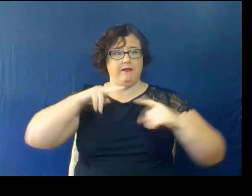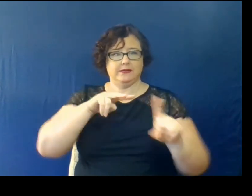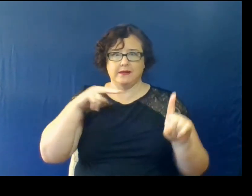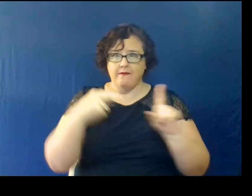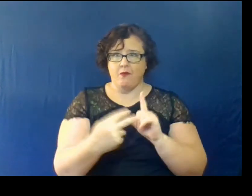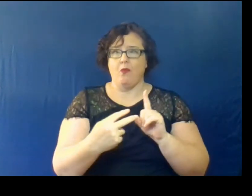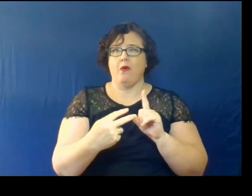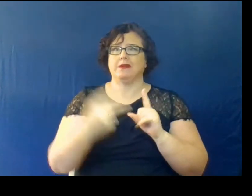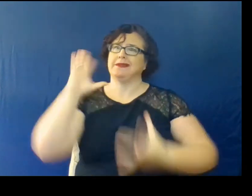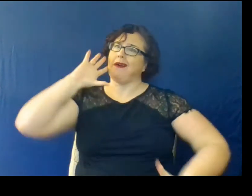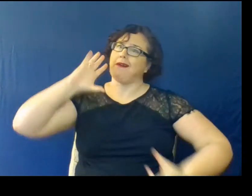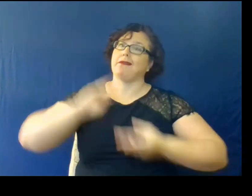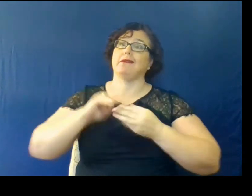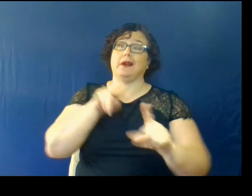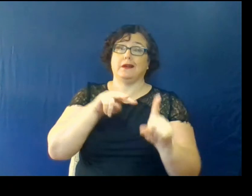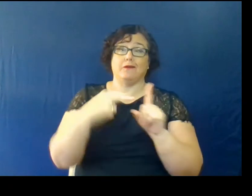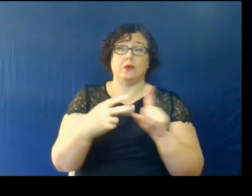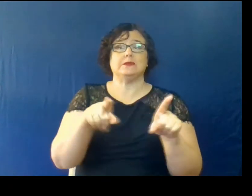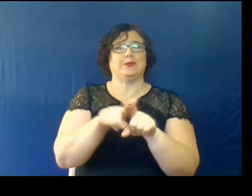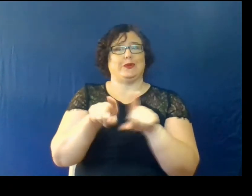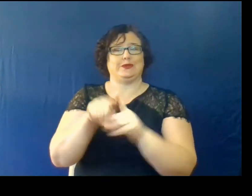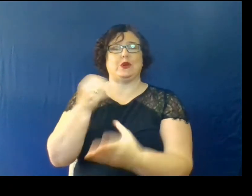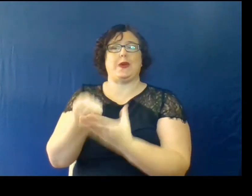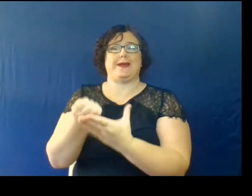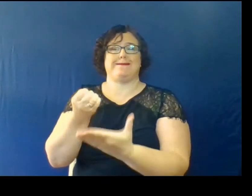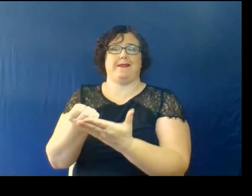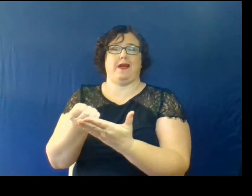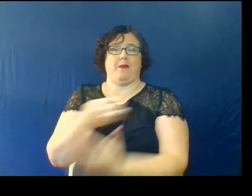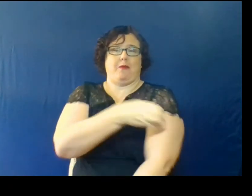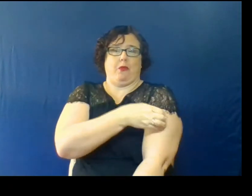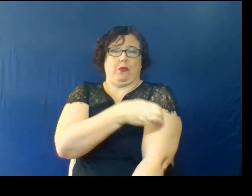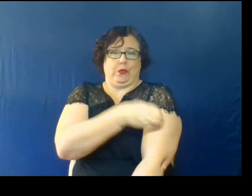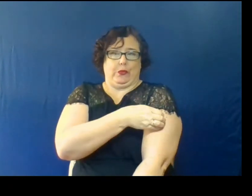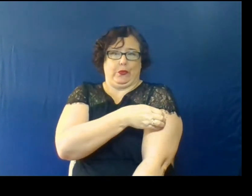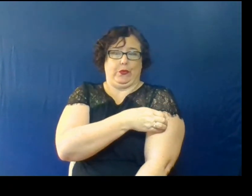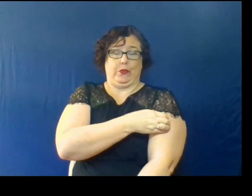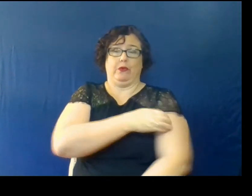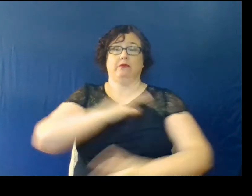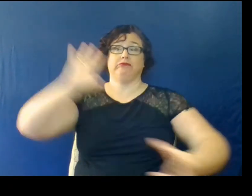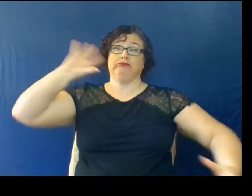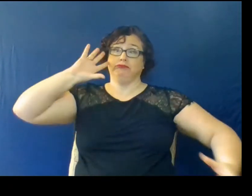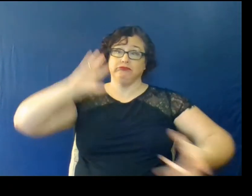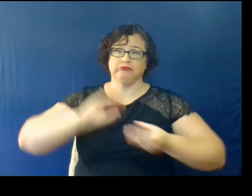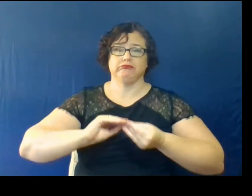but also we have economic buying power. Collectively the disability community,